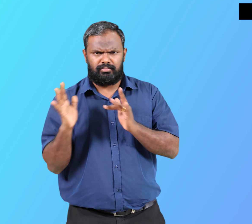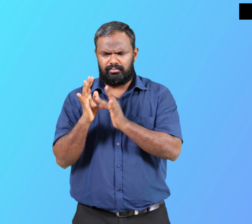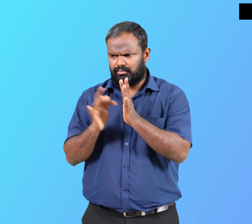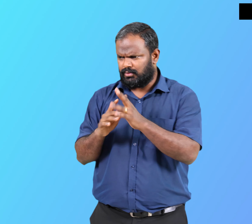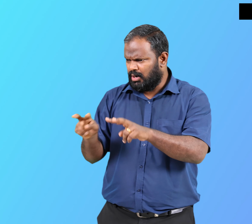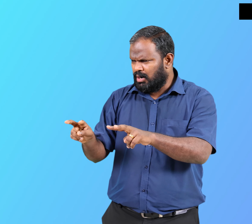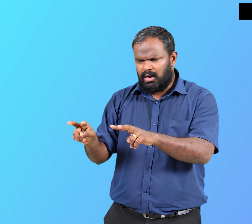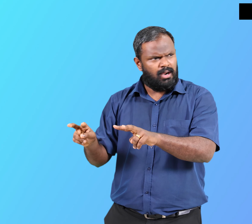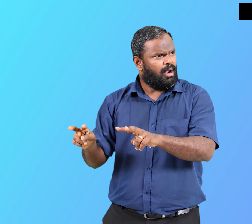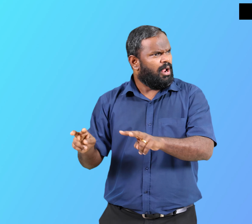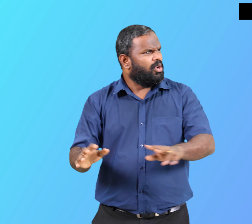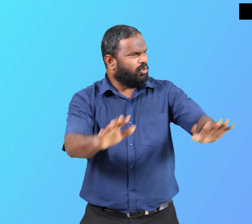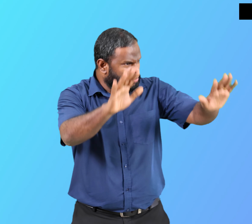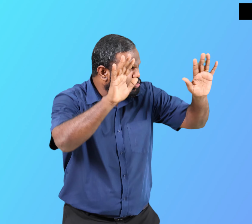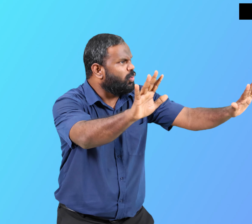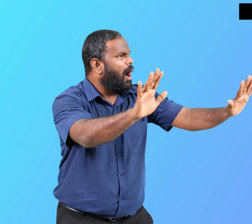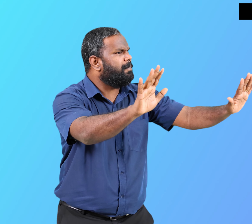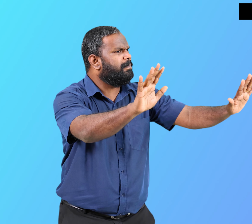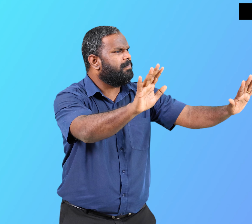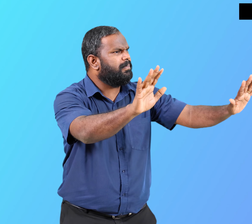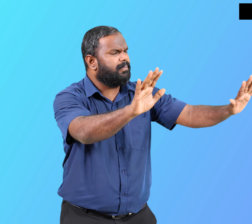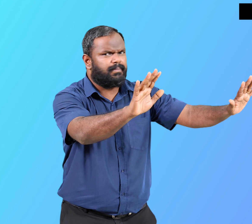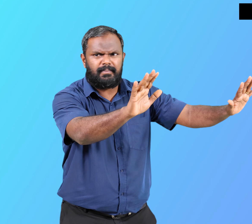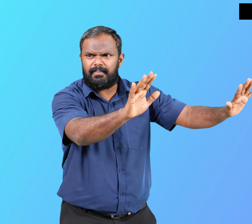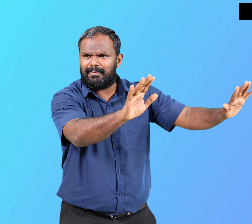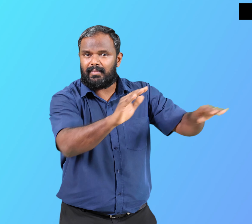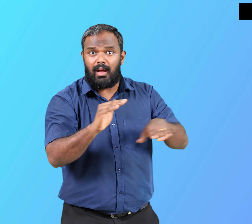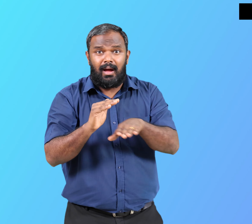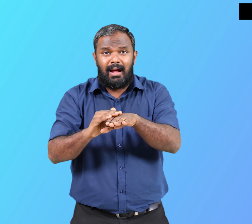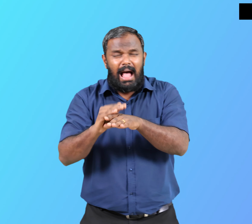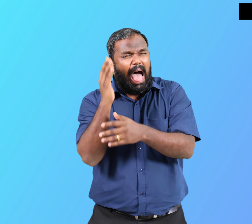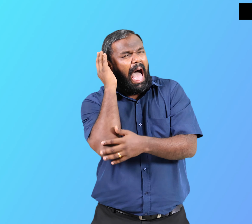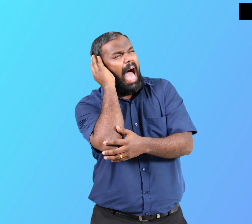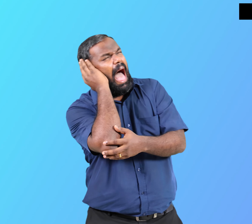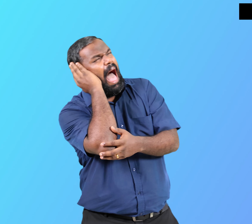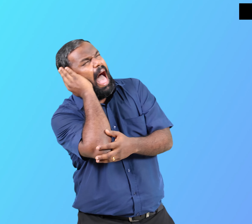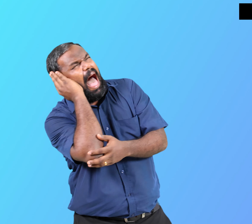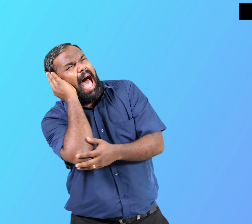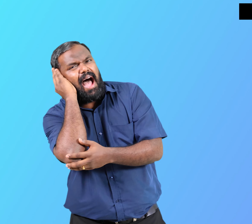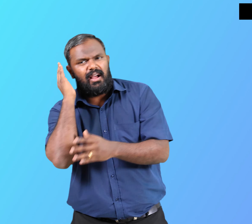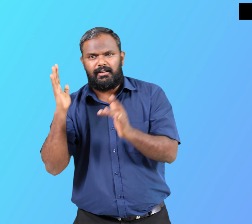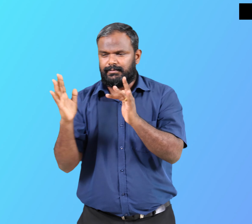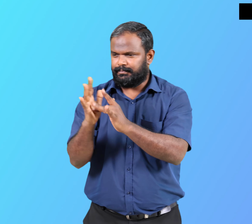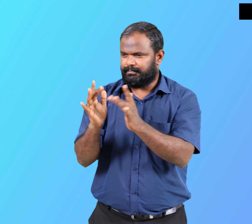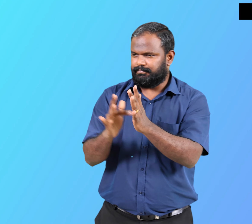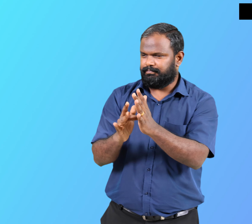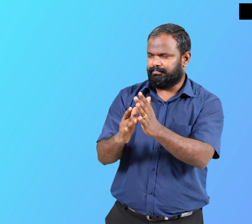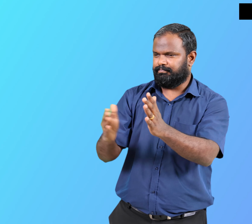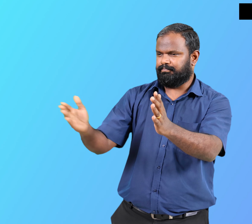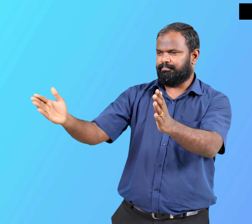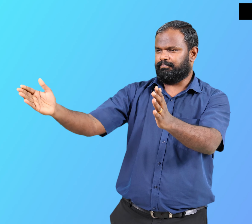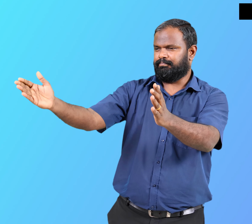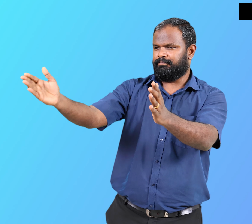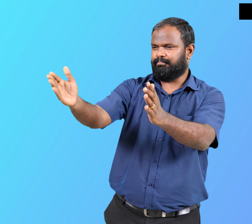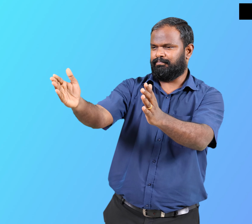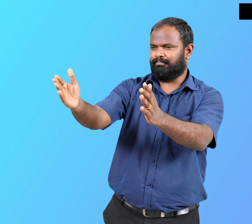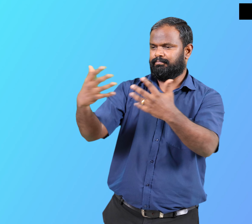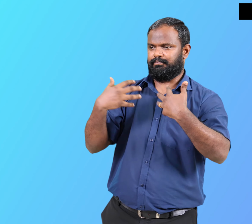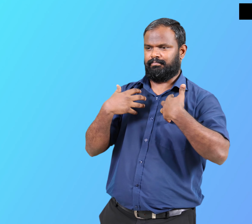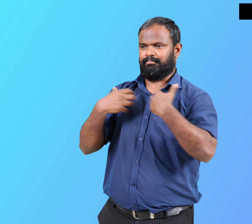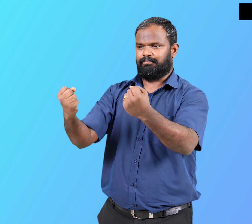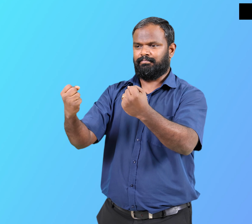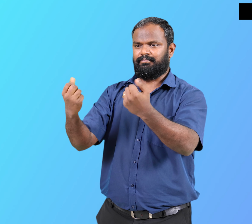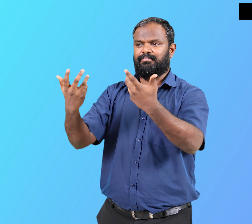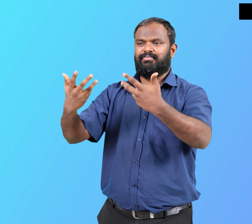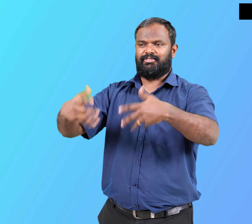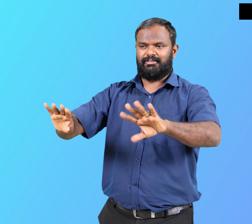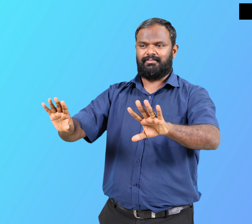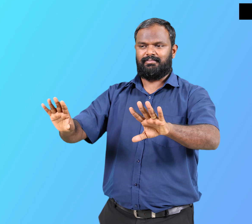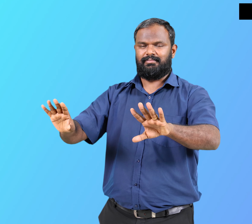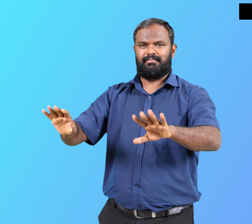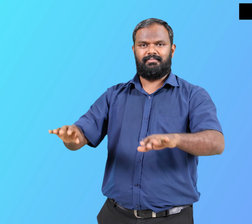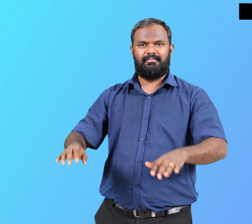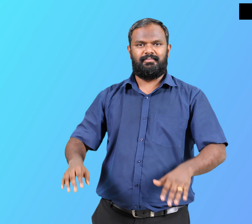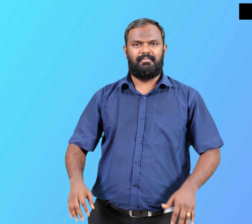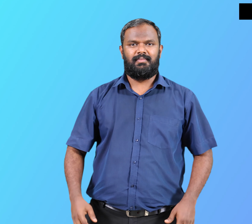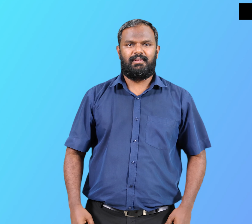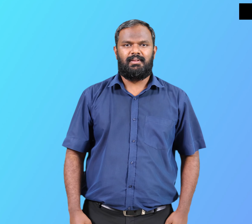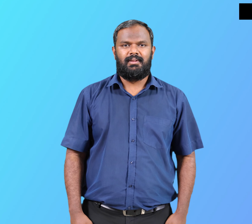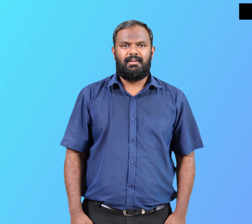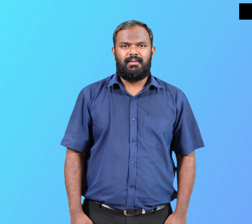Jesus said, “Stop!” Then he touched the servant’s ear and healed him.